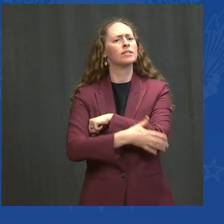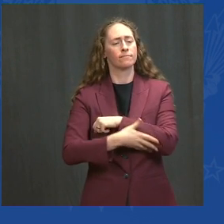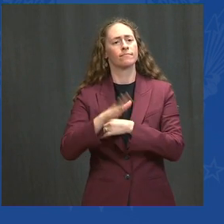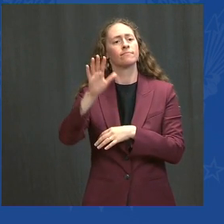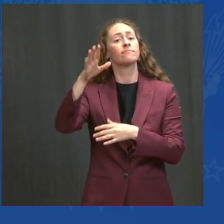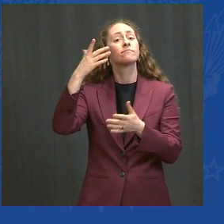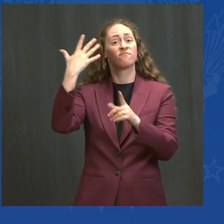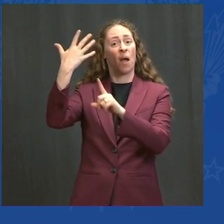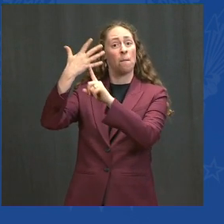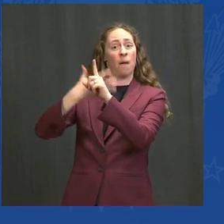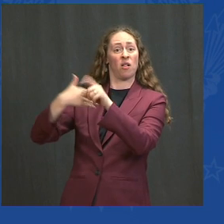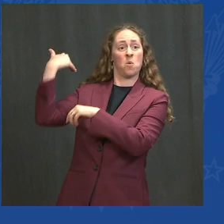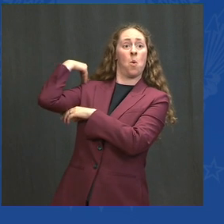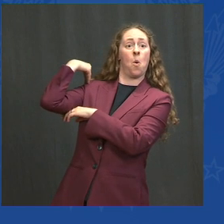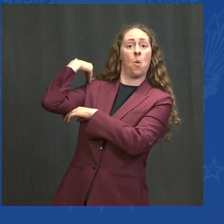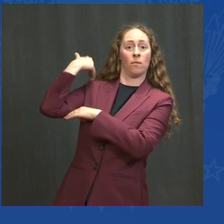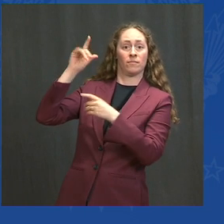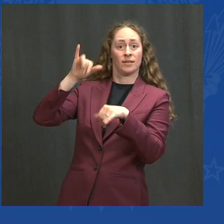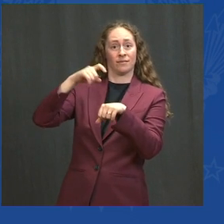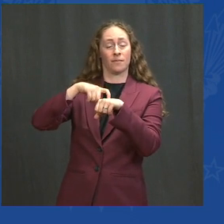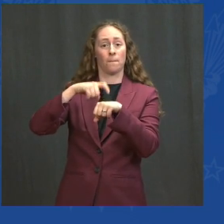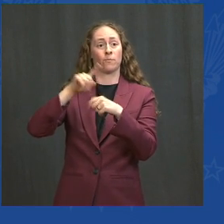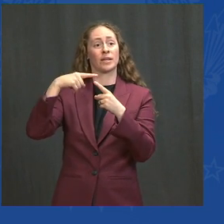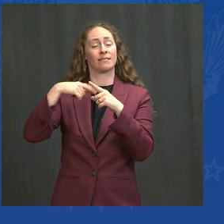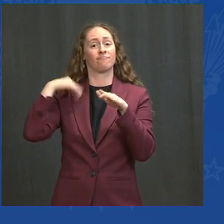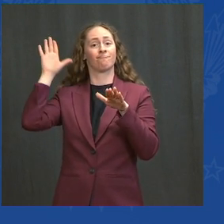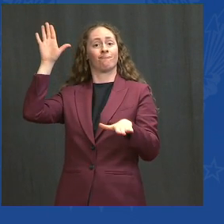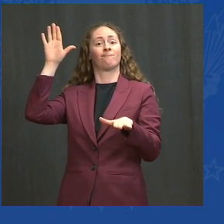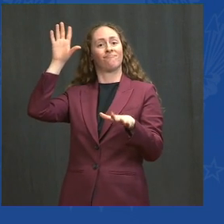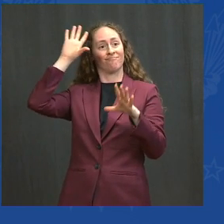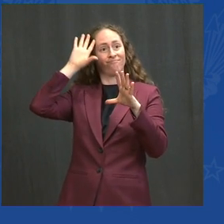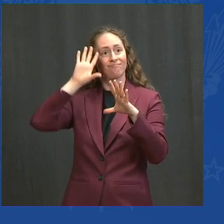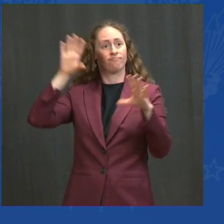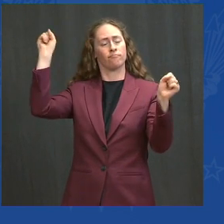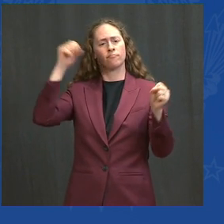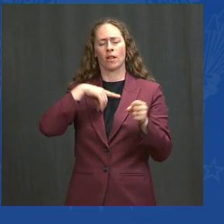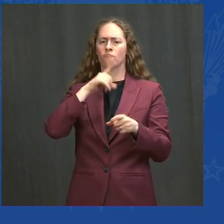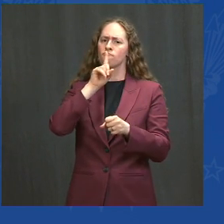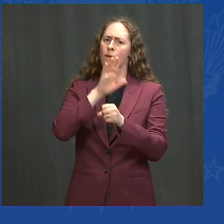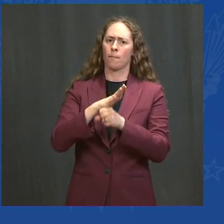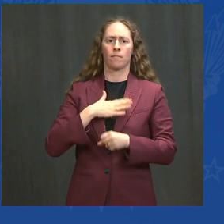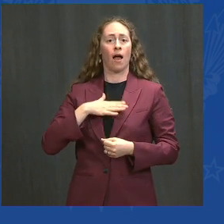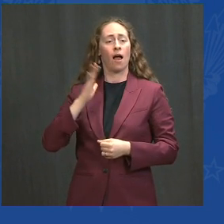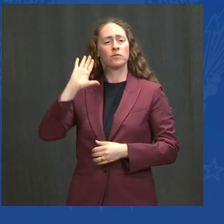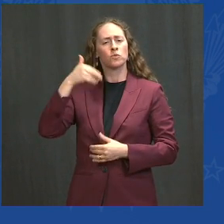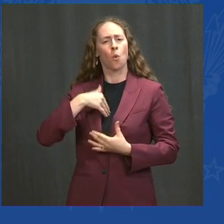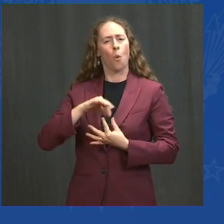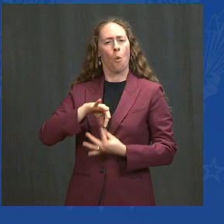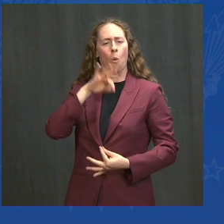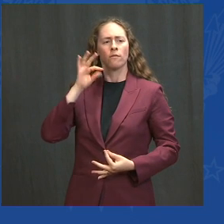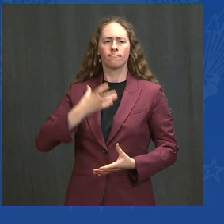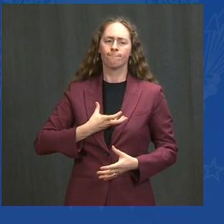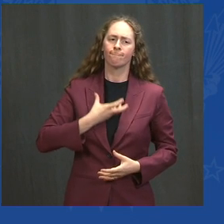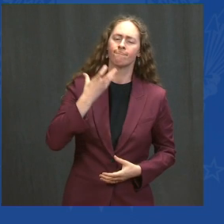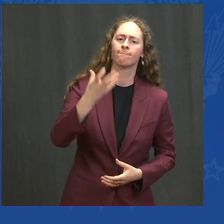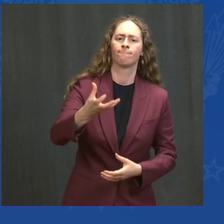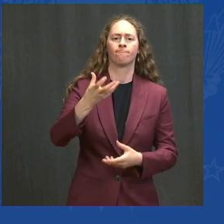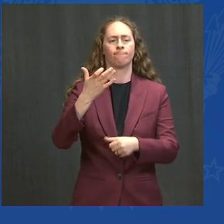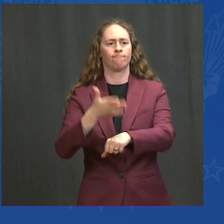I pledged to put my whole soul into bringing America together. I said I was running for three reasons, the last one of which I said is unite America.